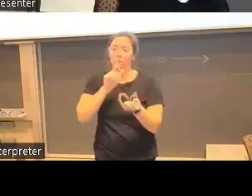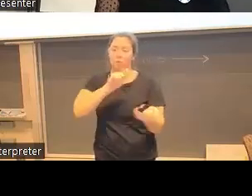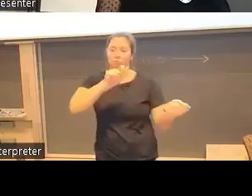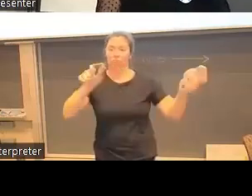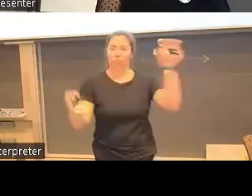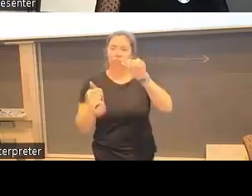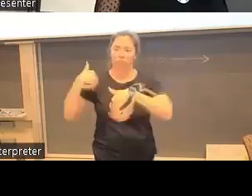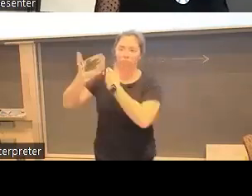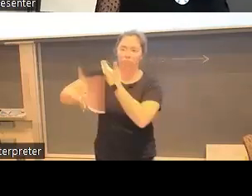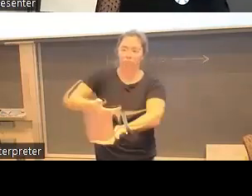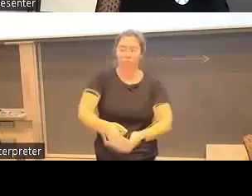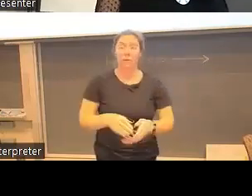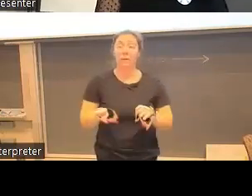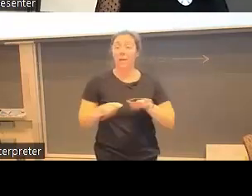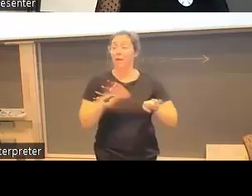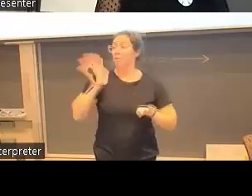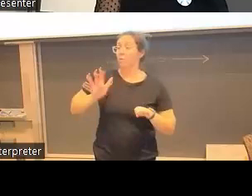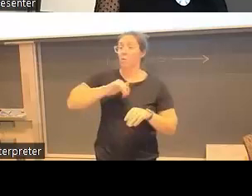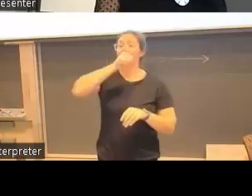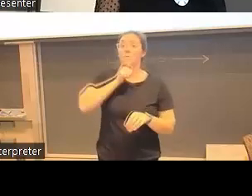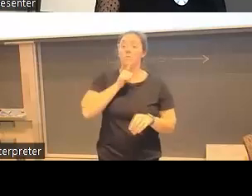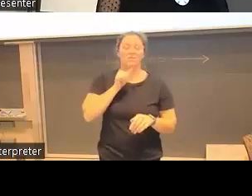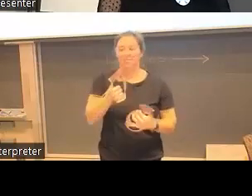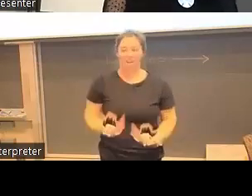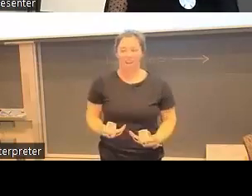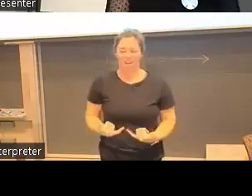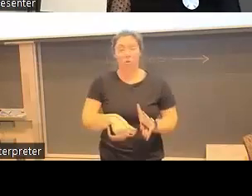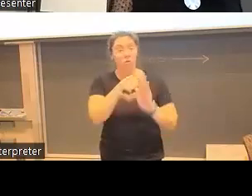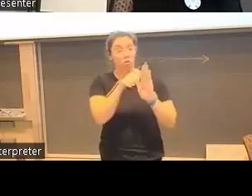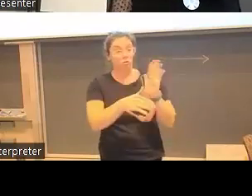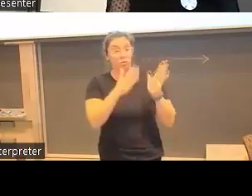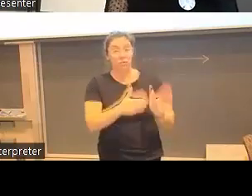behaviors that were once tolerated no longer are and surgeons from increasingly diverse backgrounds